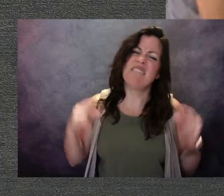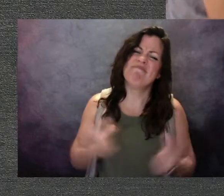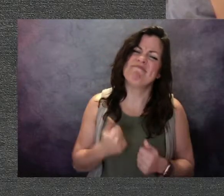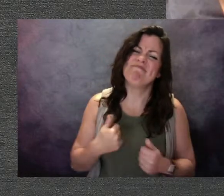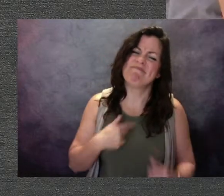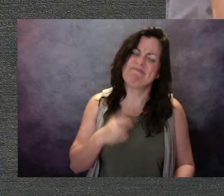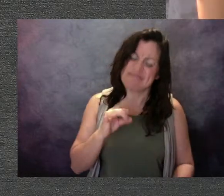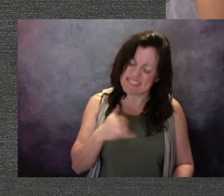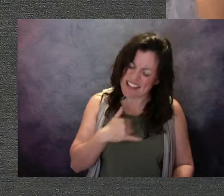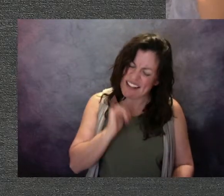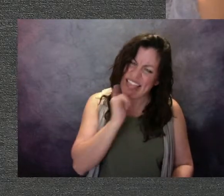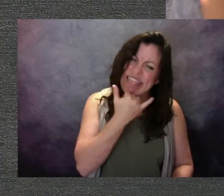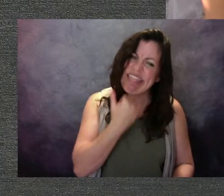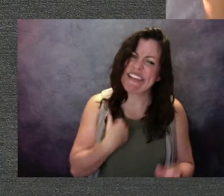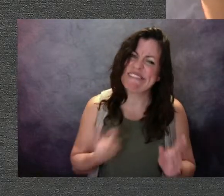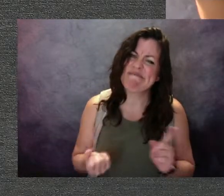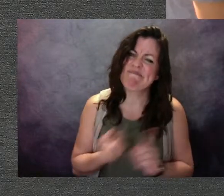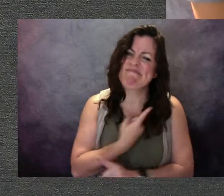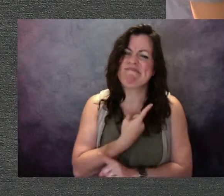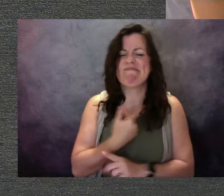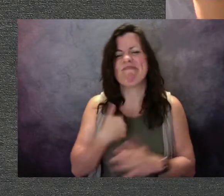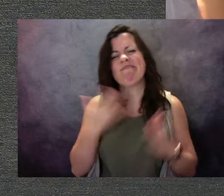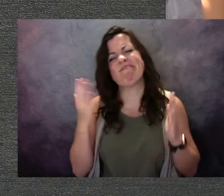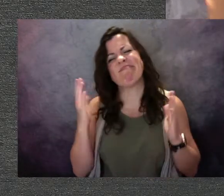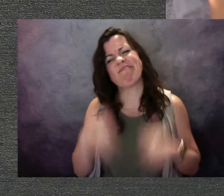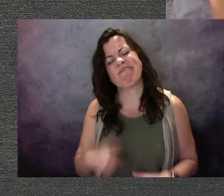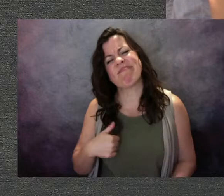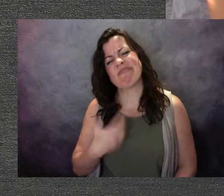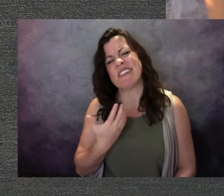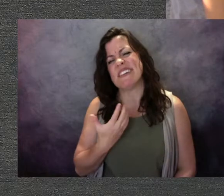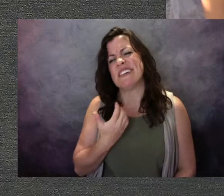And inside you might say, I'll say sorry tomorrow I was mean to her.